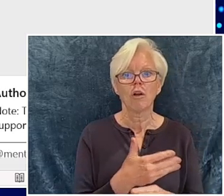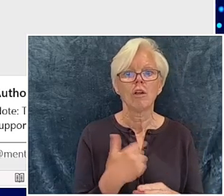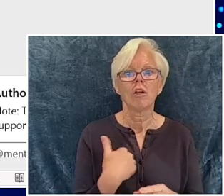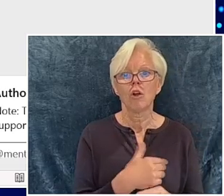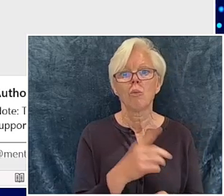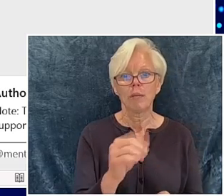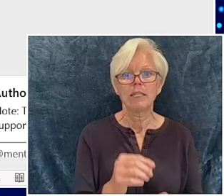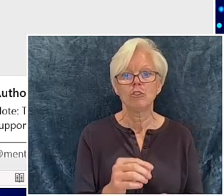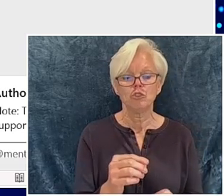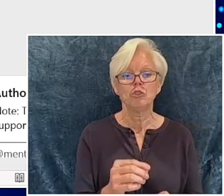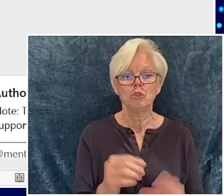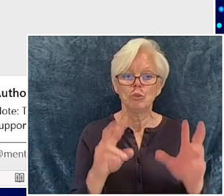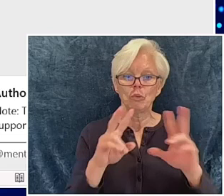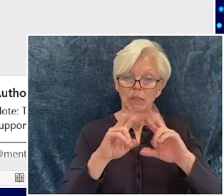get into the actual number.